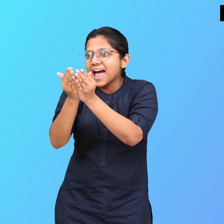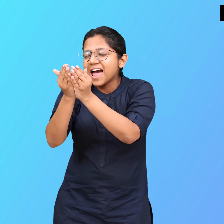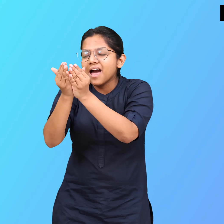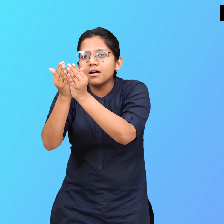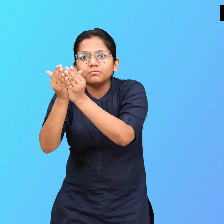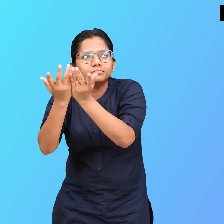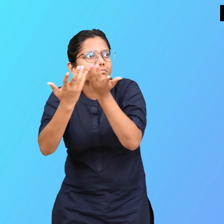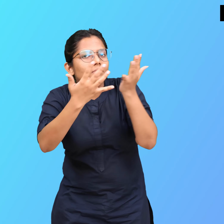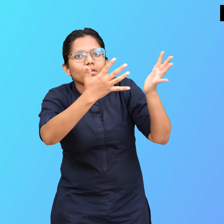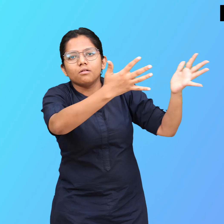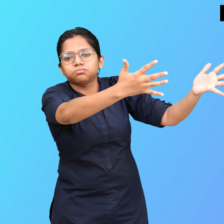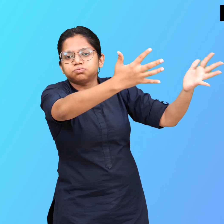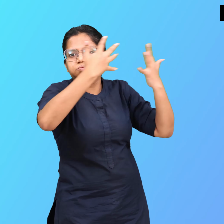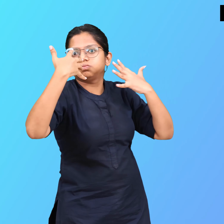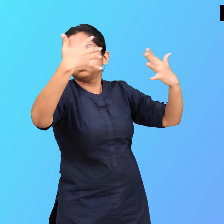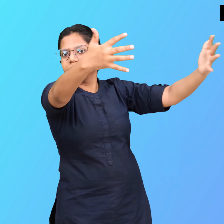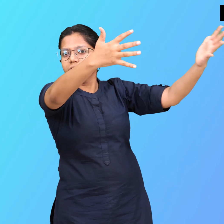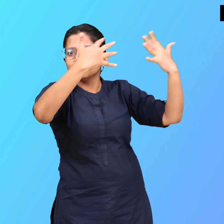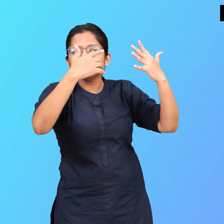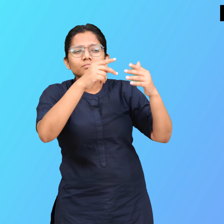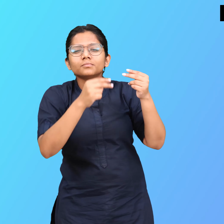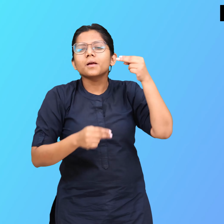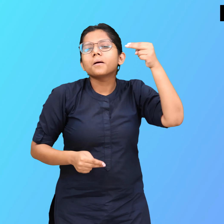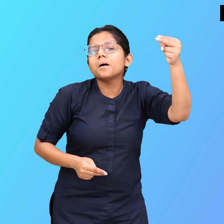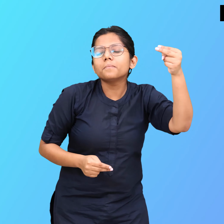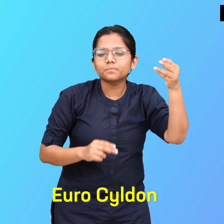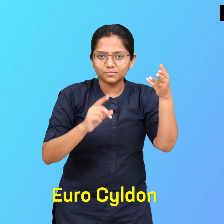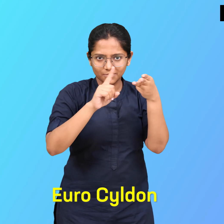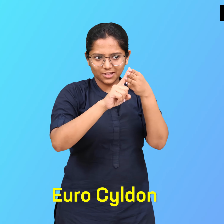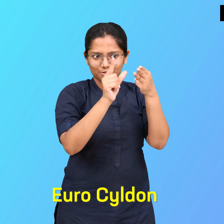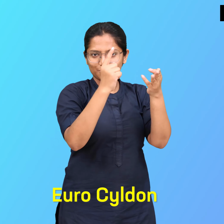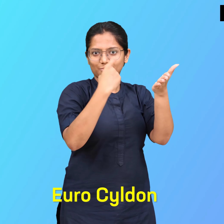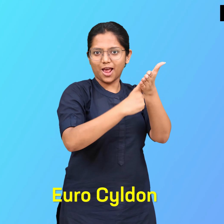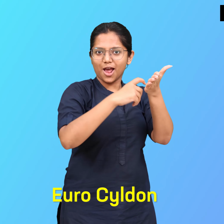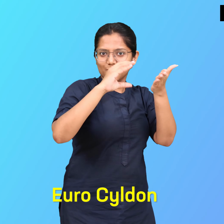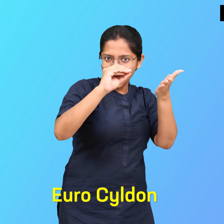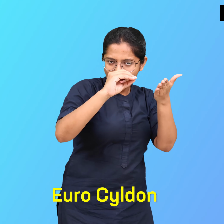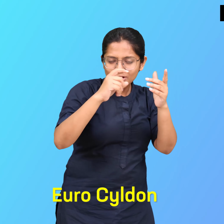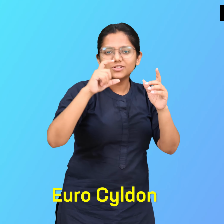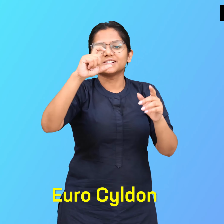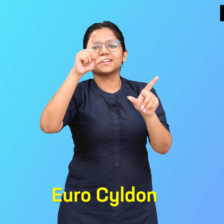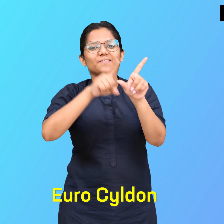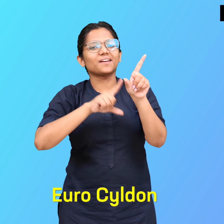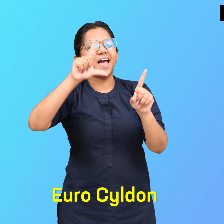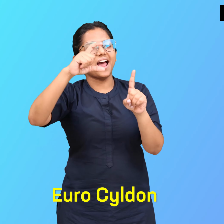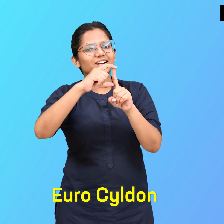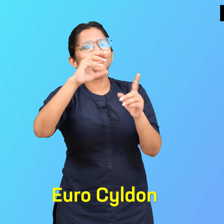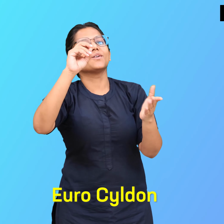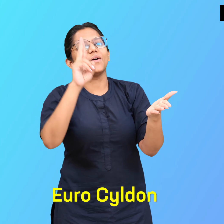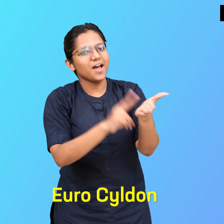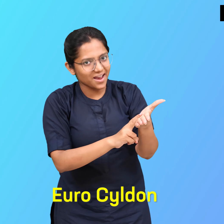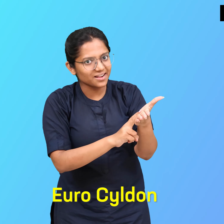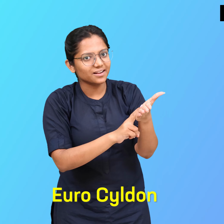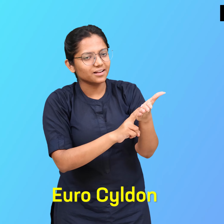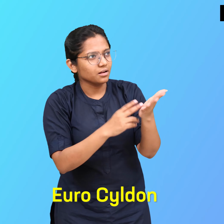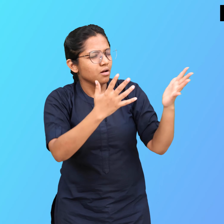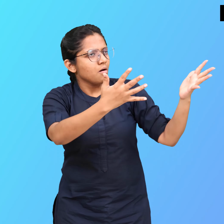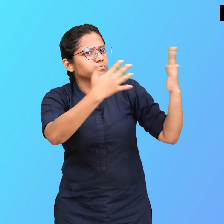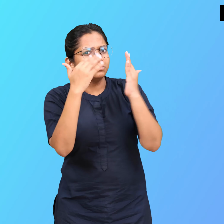But then a very strong wind called the “North-easter” came from across the island.